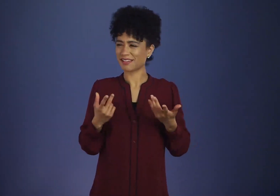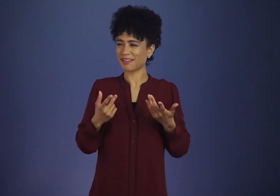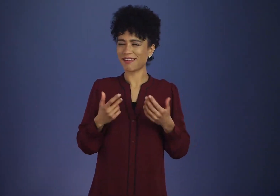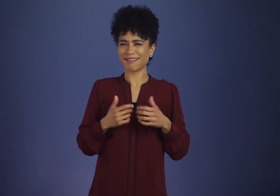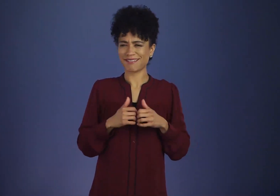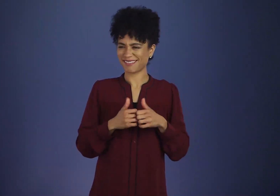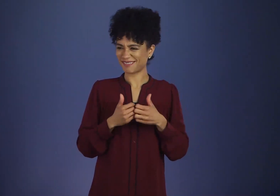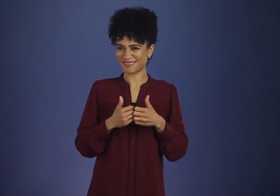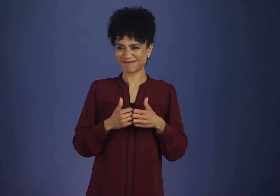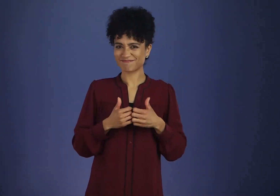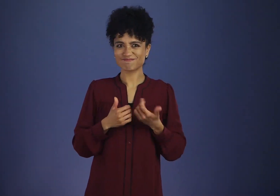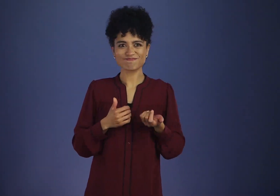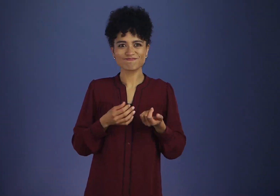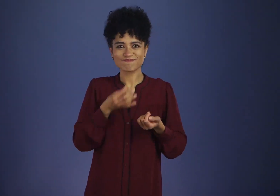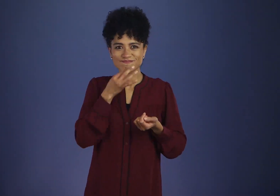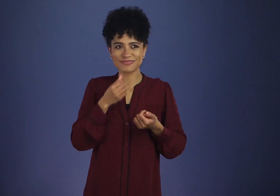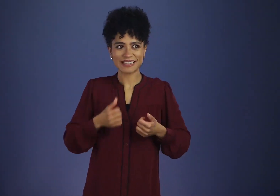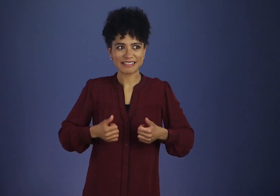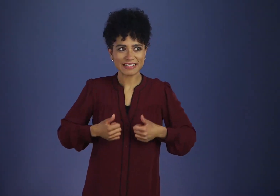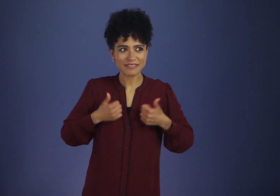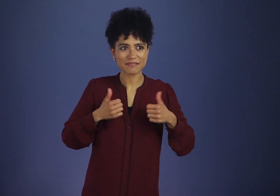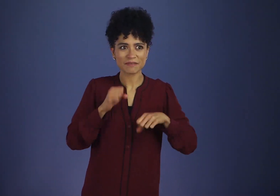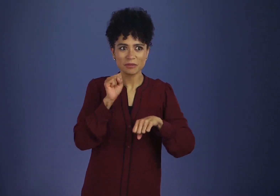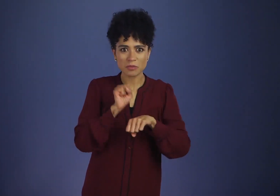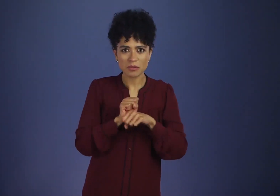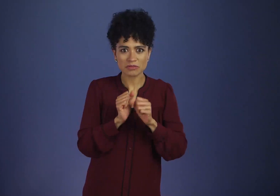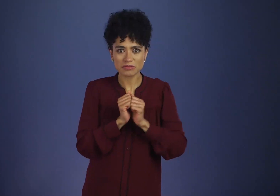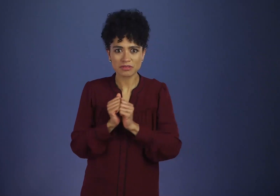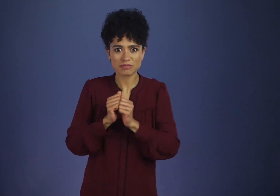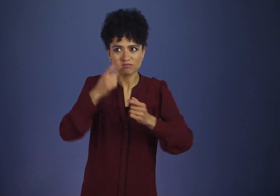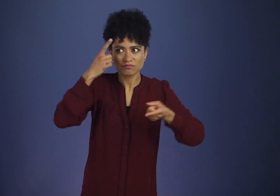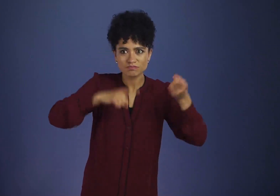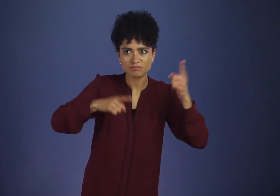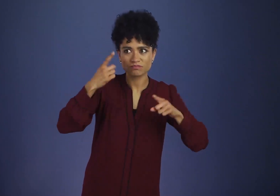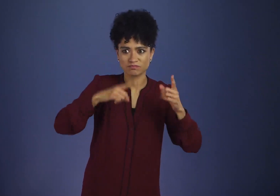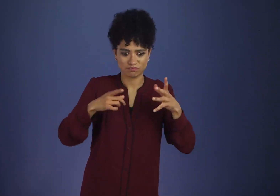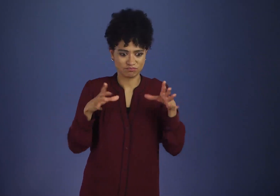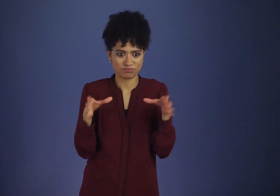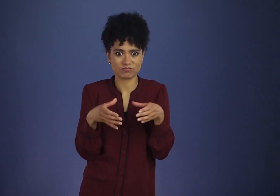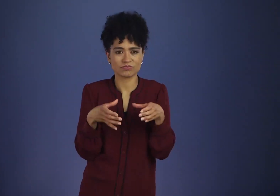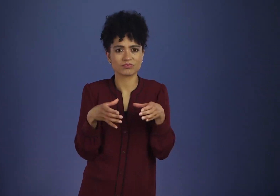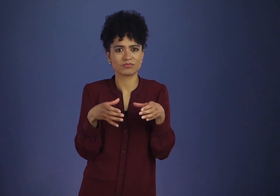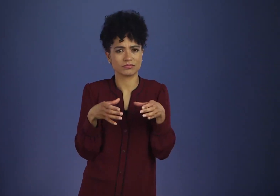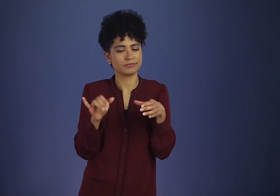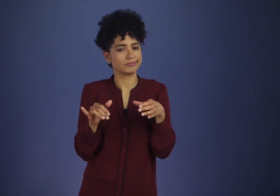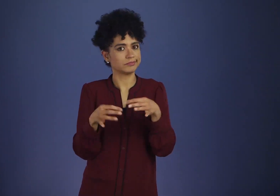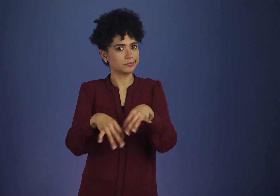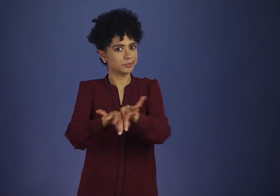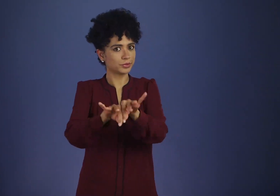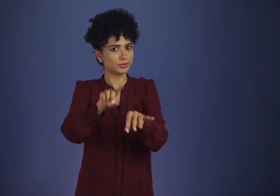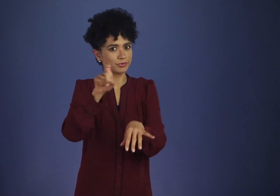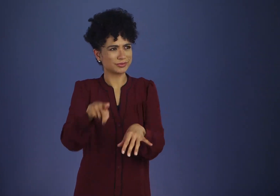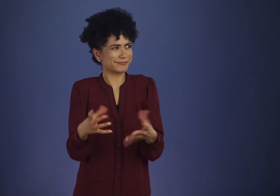So at the outset, how best to live and work together as groups became the prime question.